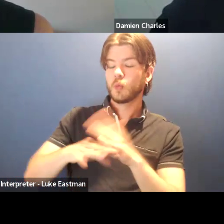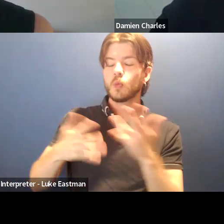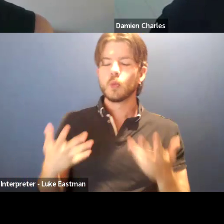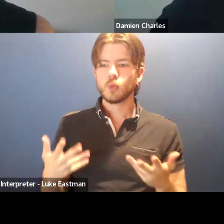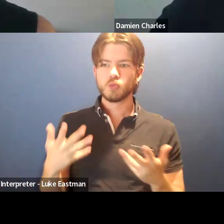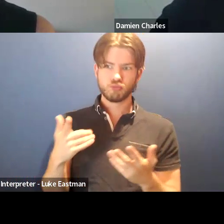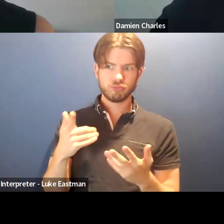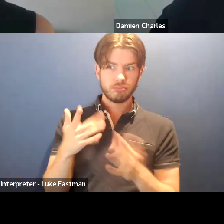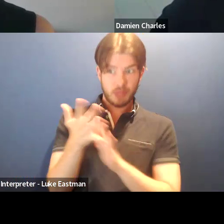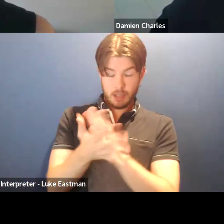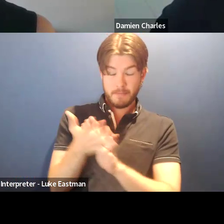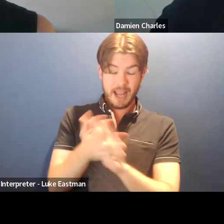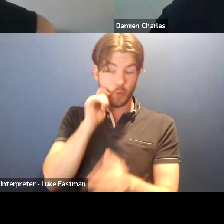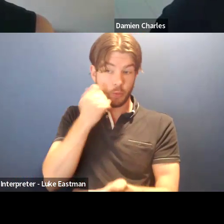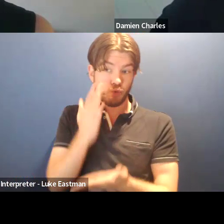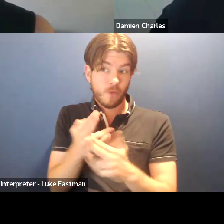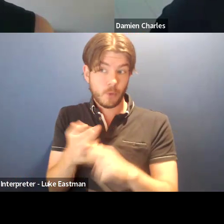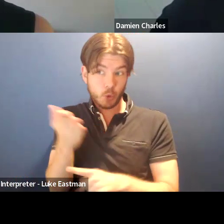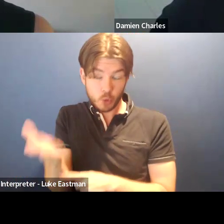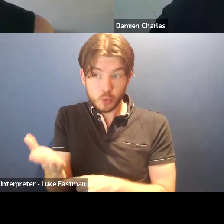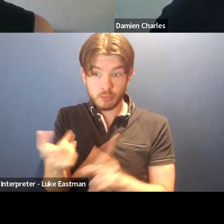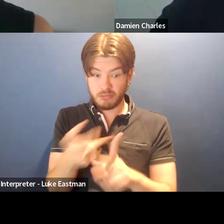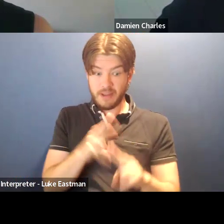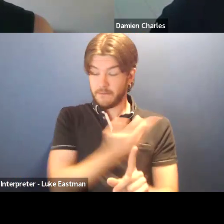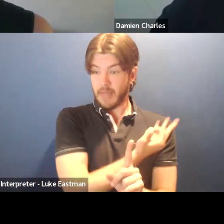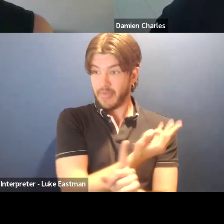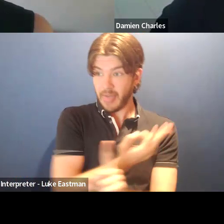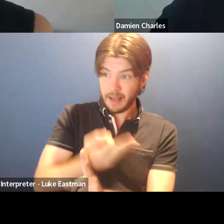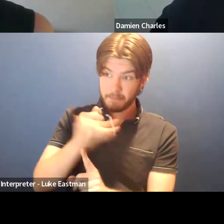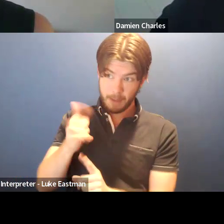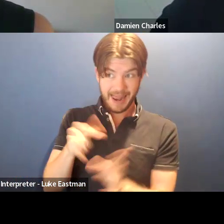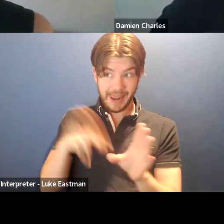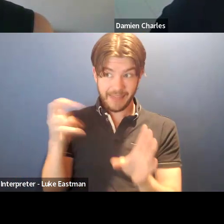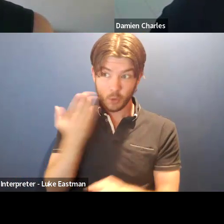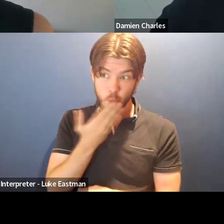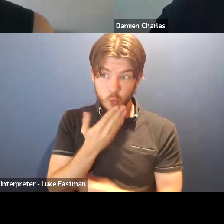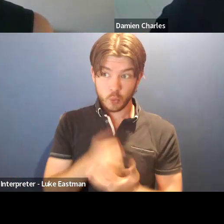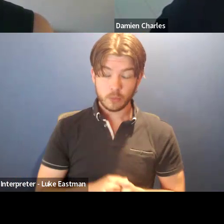true for you in your Experience? Yeah definitely at my